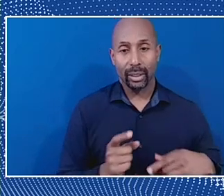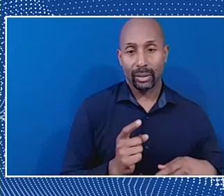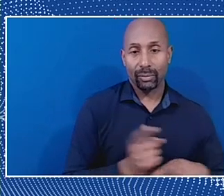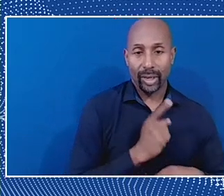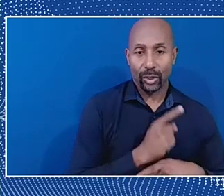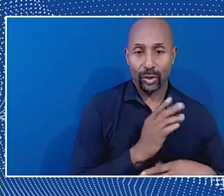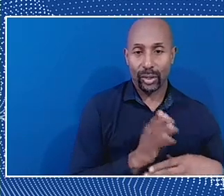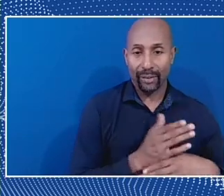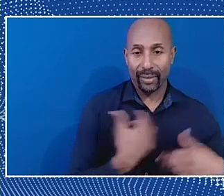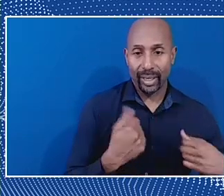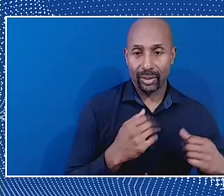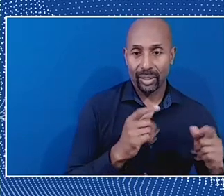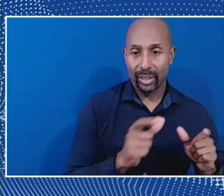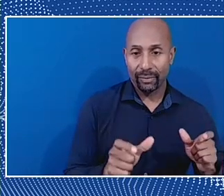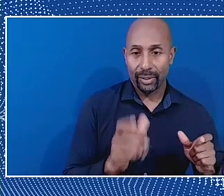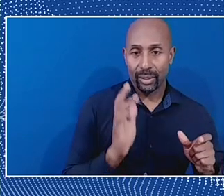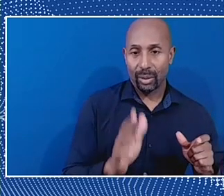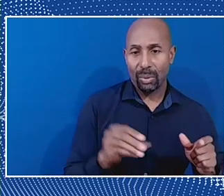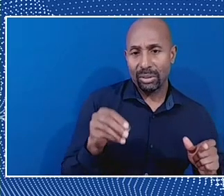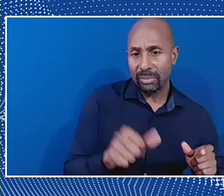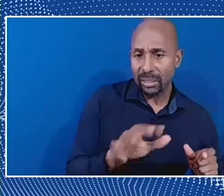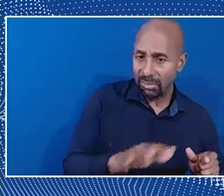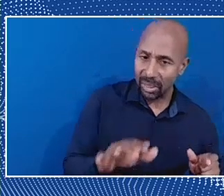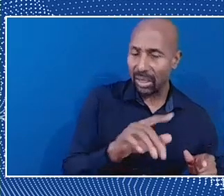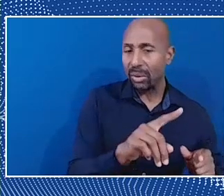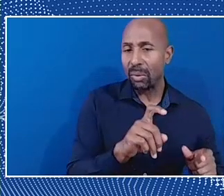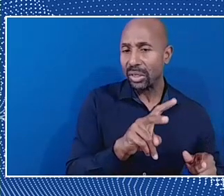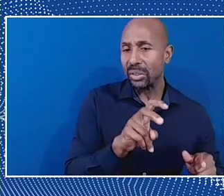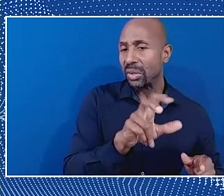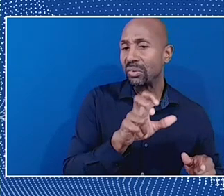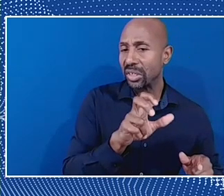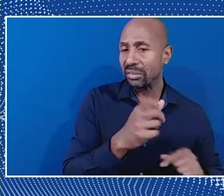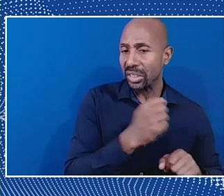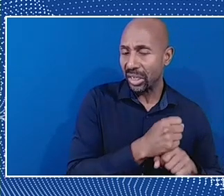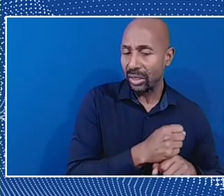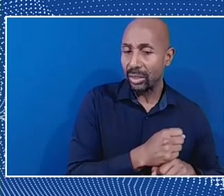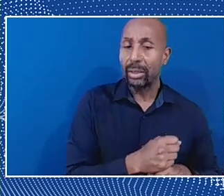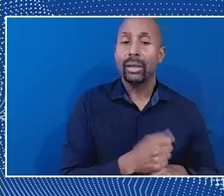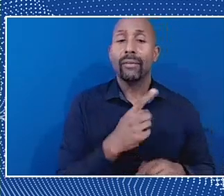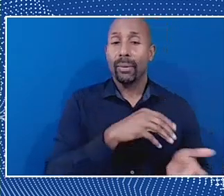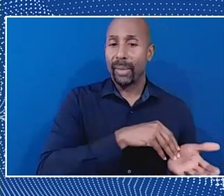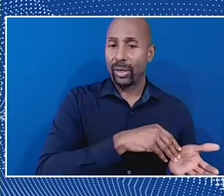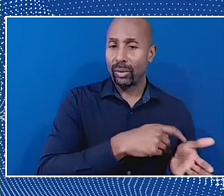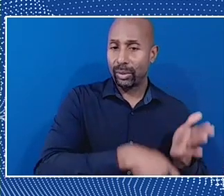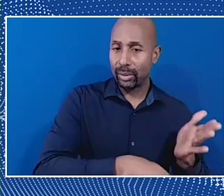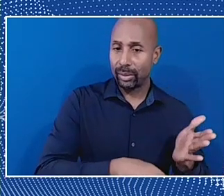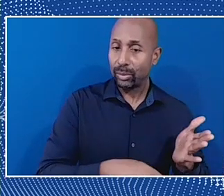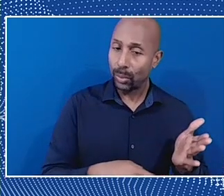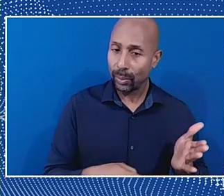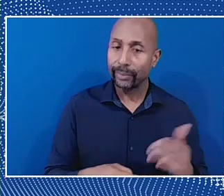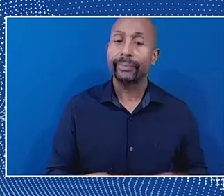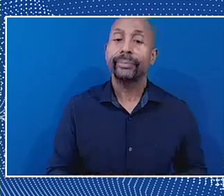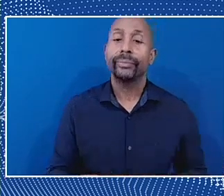According to Huang et al, in 2001, 21.2% of families with members having two or